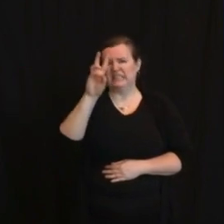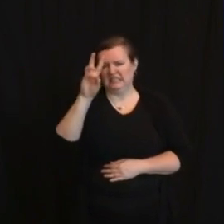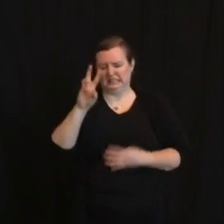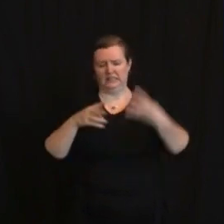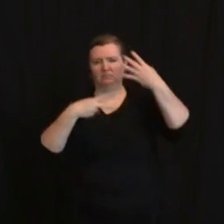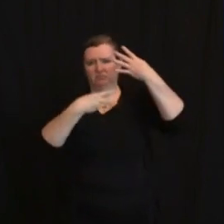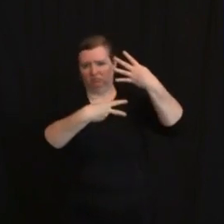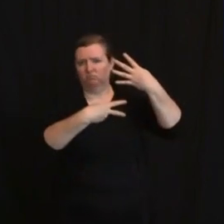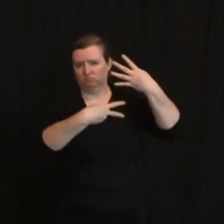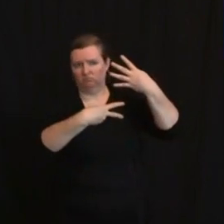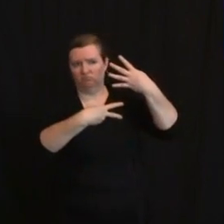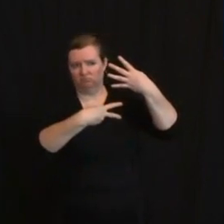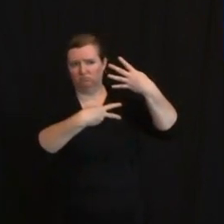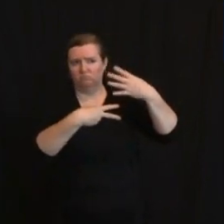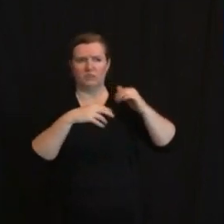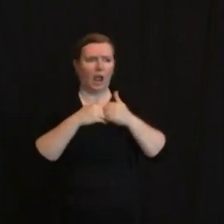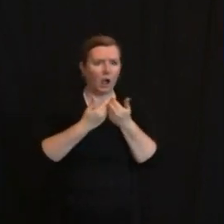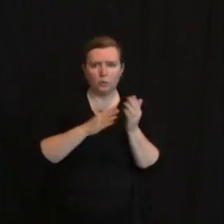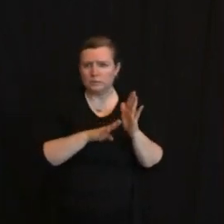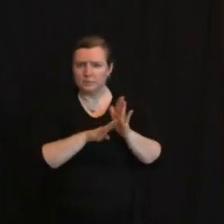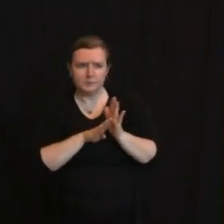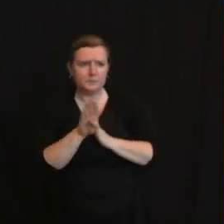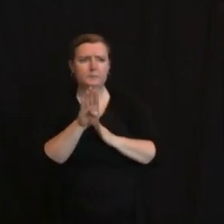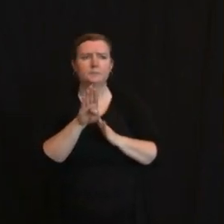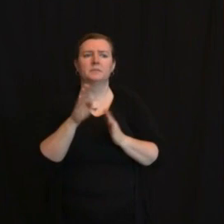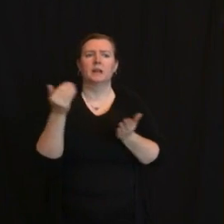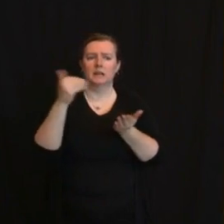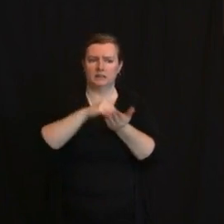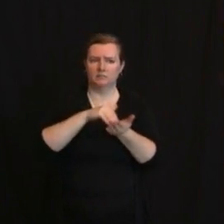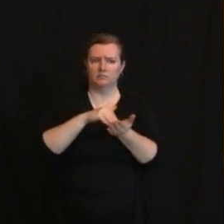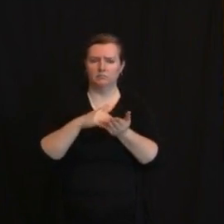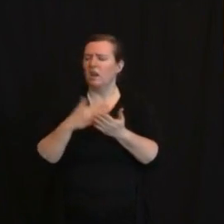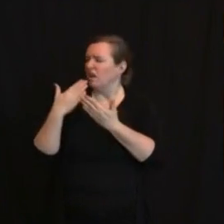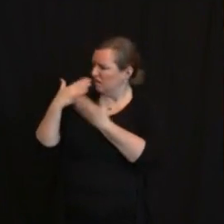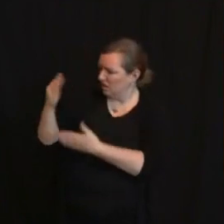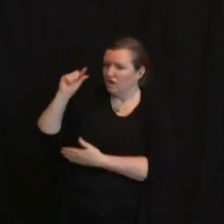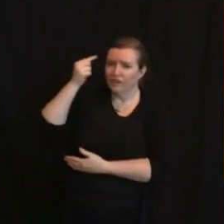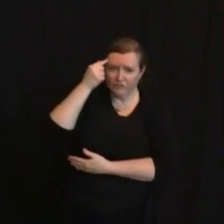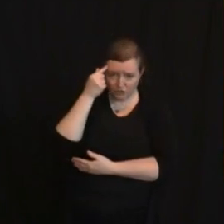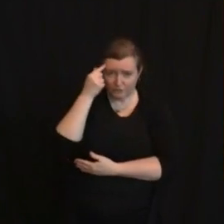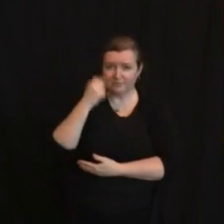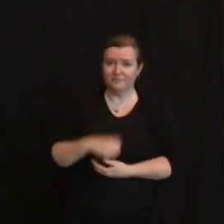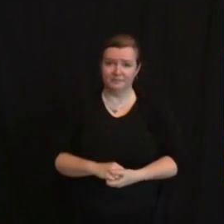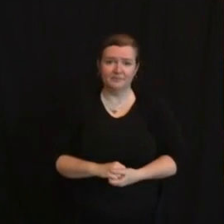I THINK IT'S A TESTIMONY TO GOVERNOR MURPHY'S INTRODUCTION YESTERDAY, THE SIX ELEMENTS OF THE ROAD BACK.